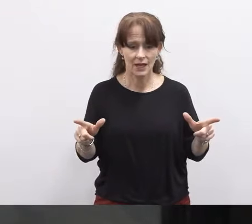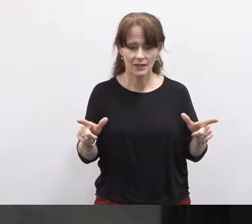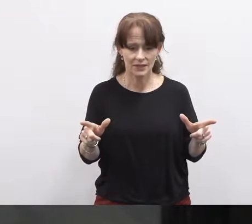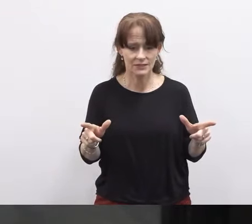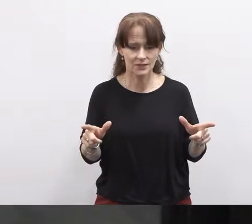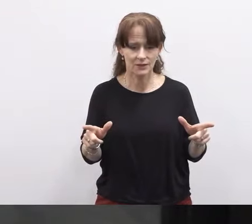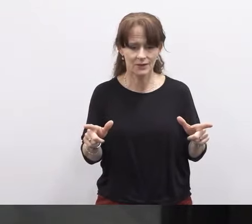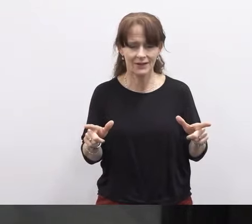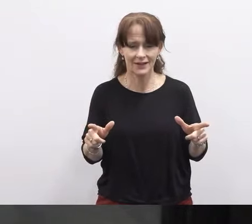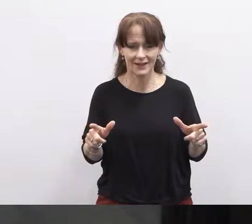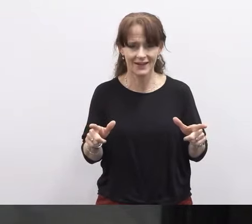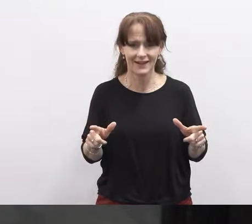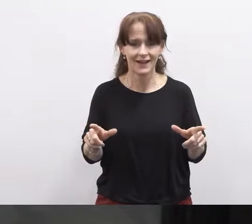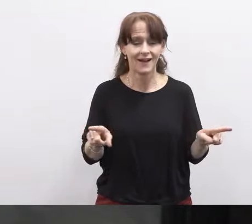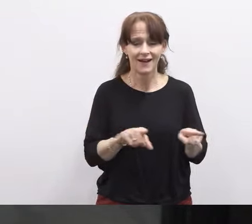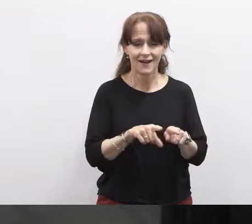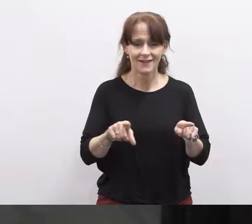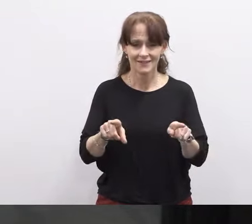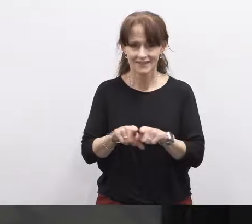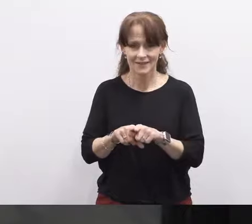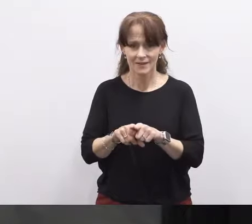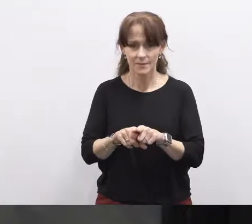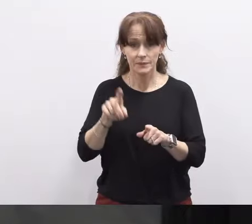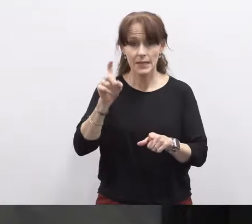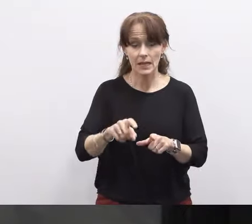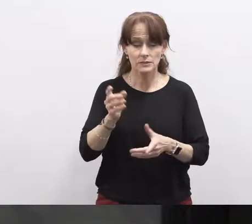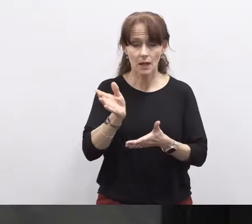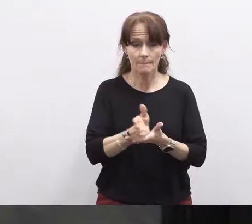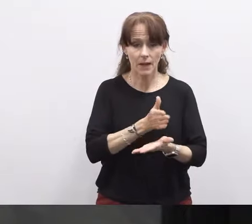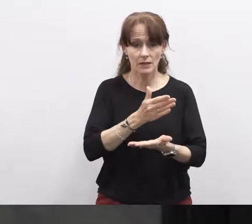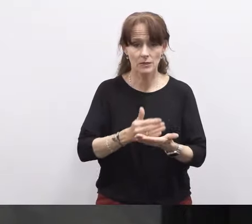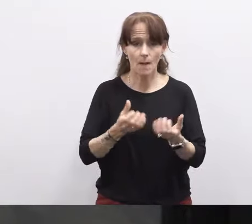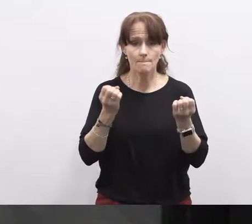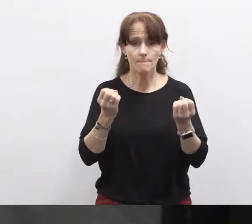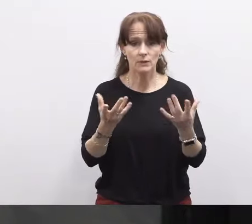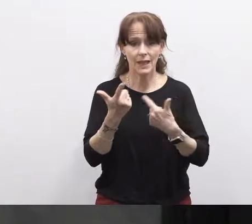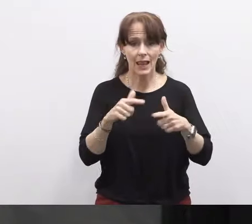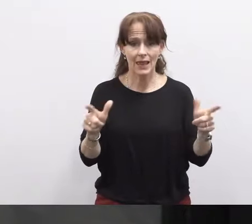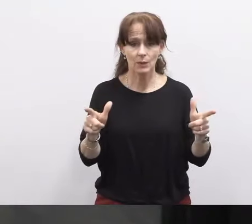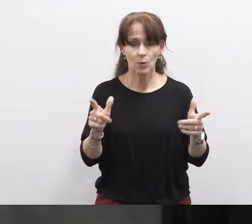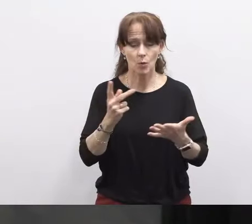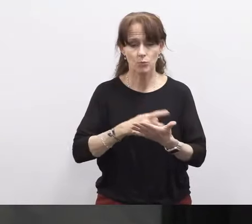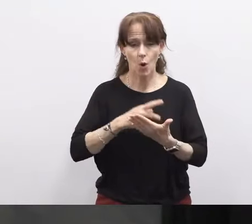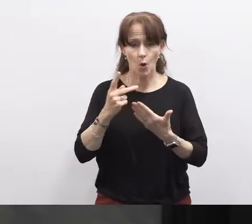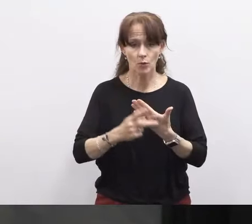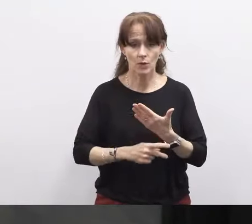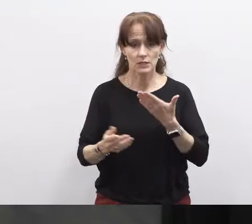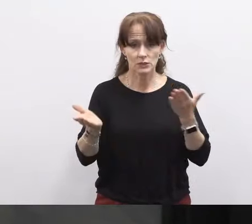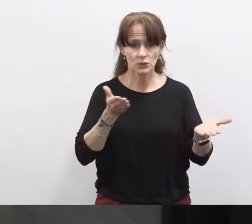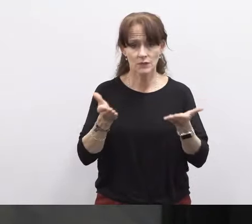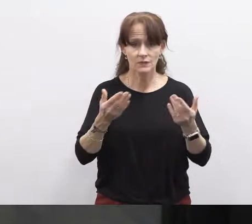In addition, allocating the necessary budgets to multilingual programs and services will ensure